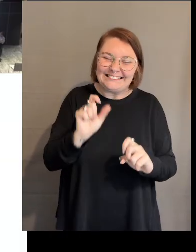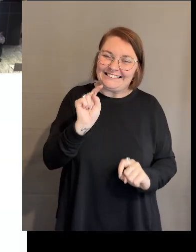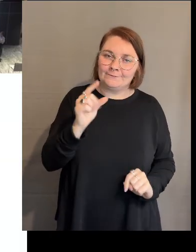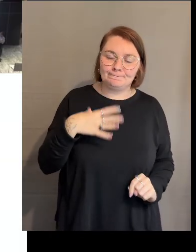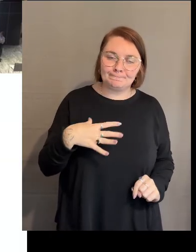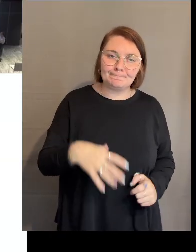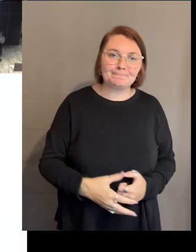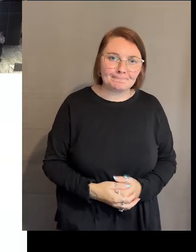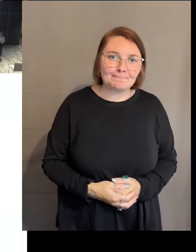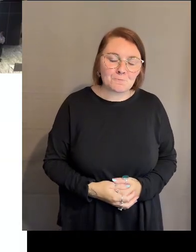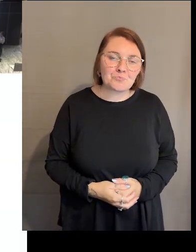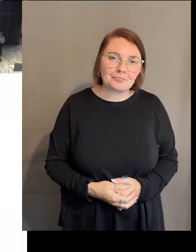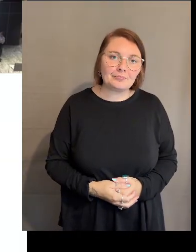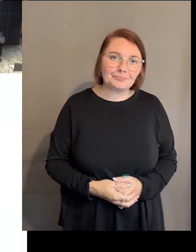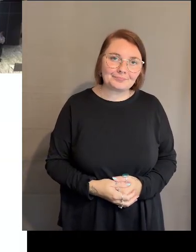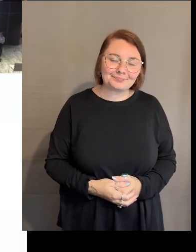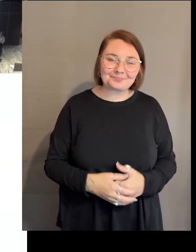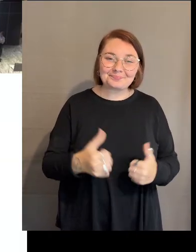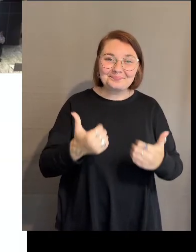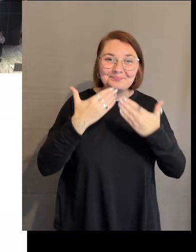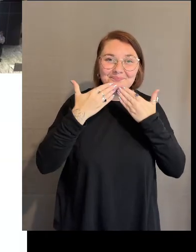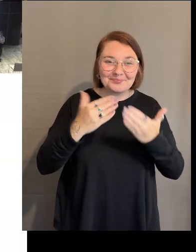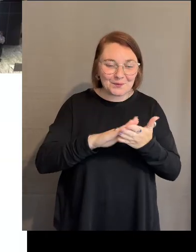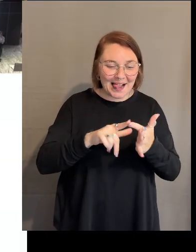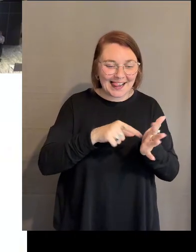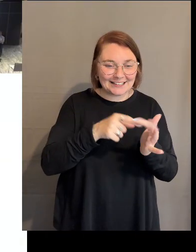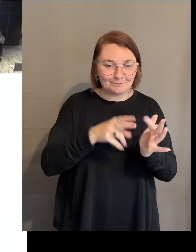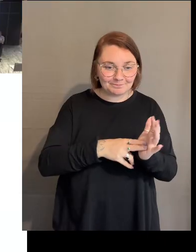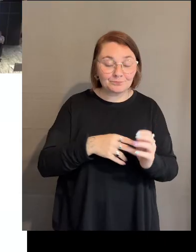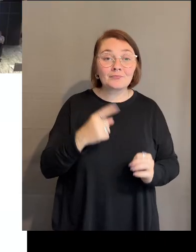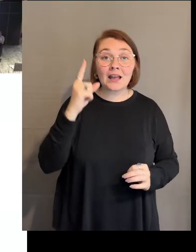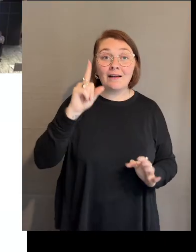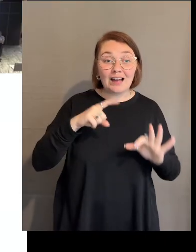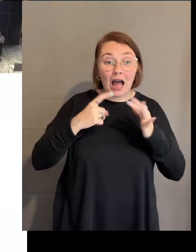Hey, thanks, Helen. I have another one here. This one's for Anne.